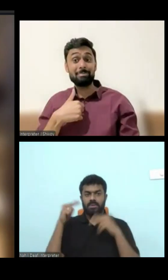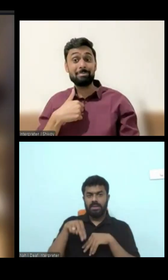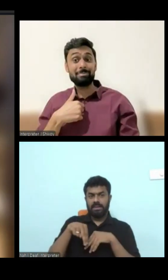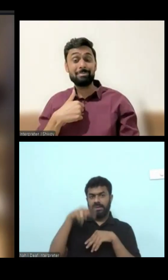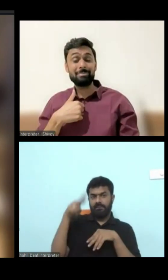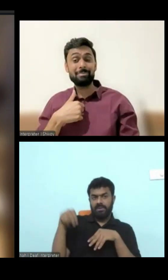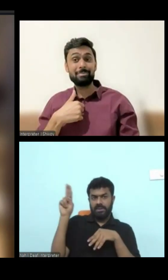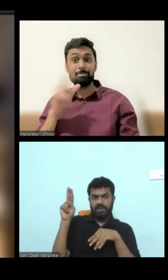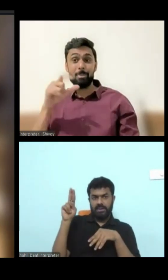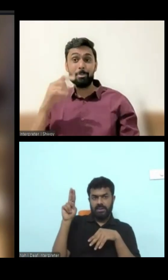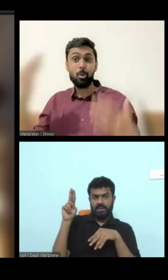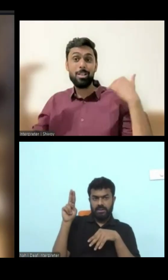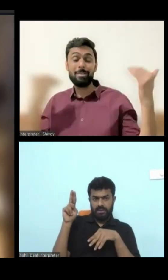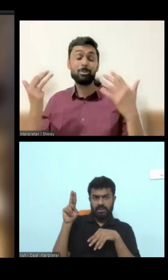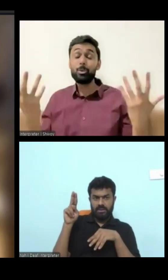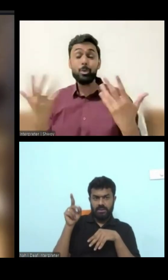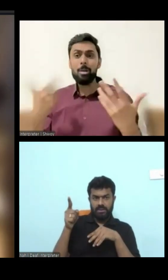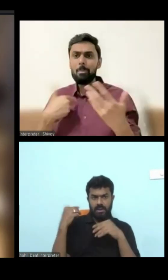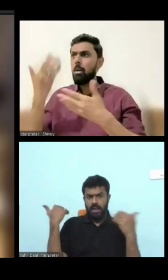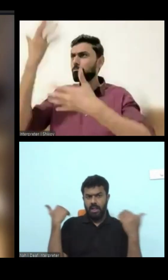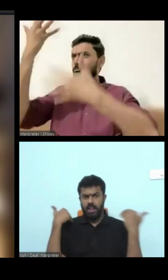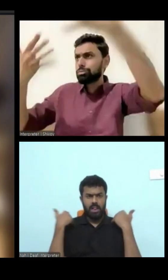And then we are continuously getting more content.